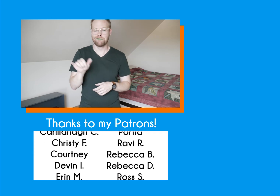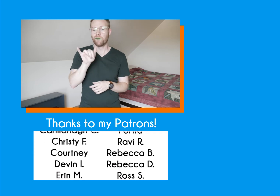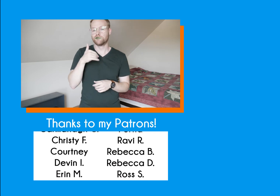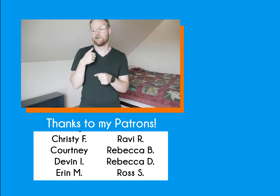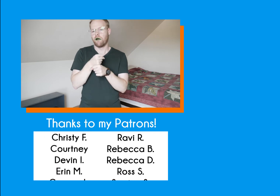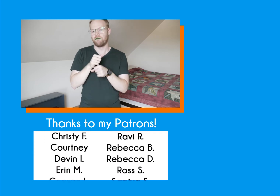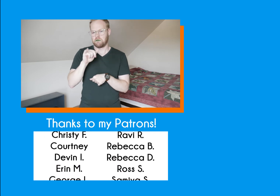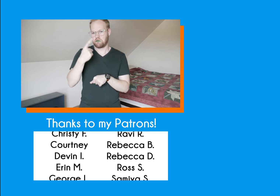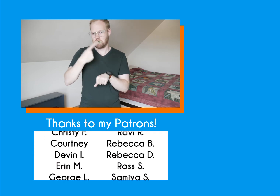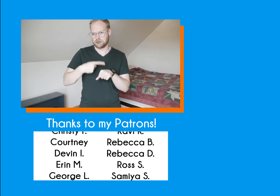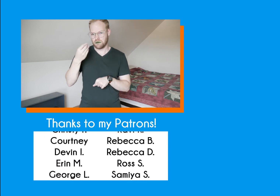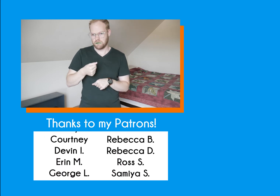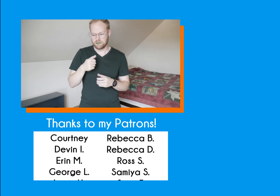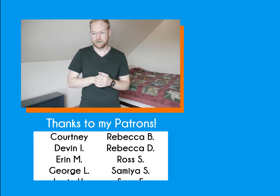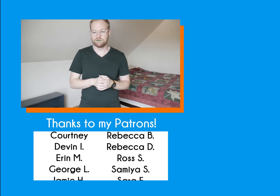I also have Ko-fi, which is one-time.